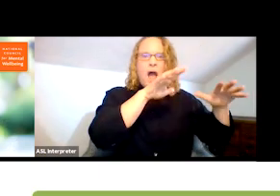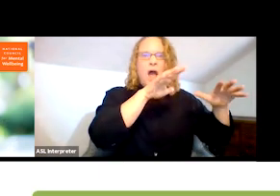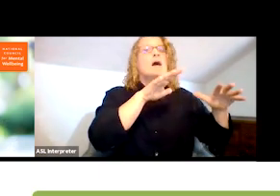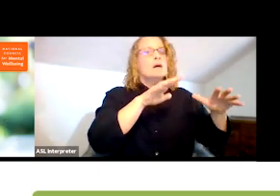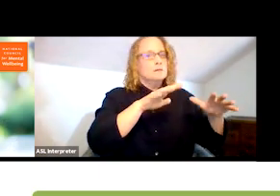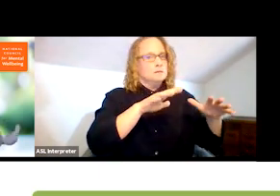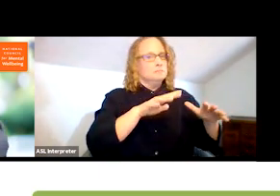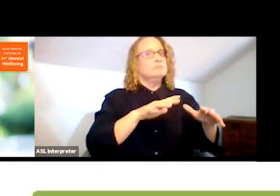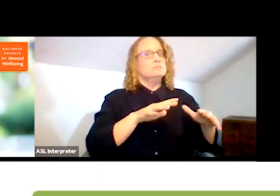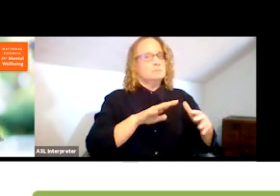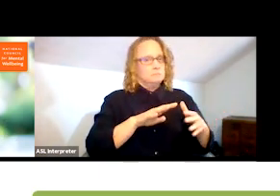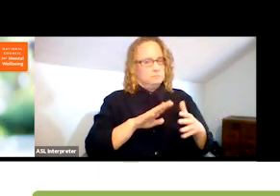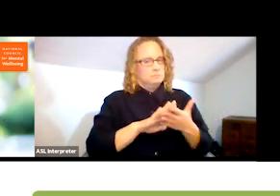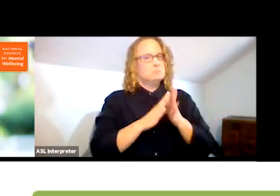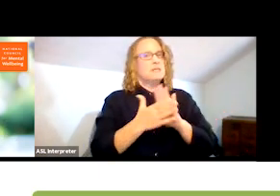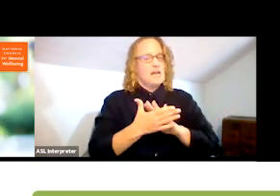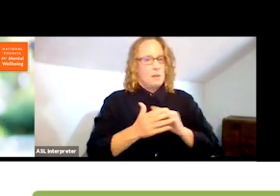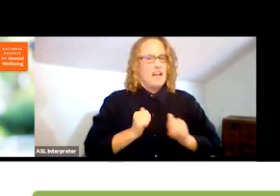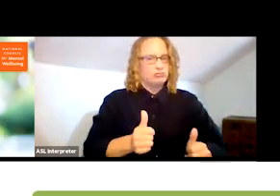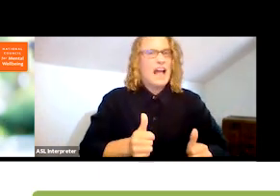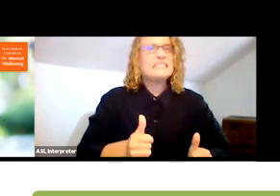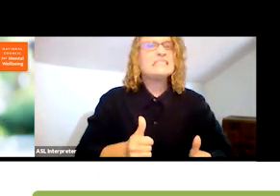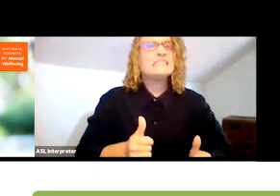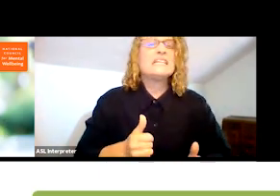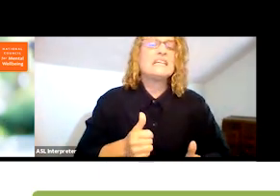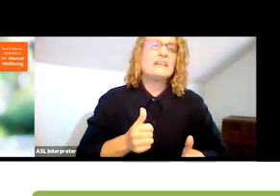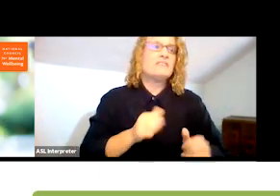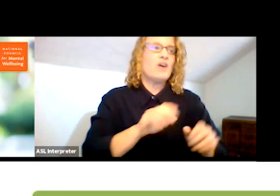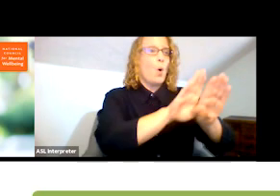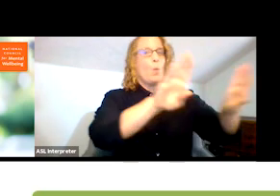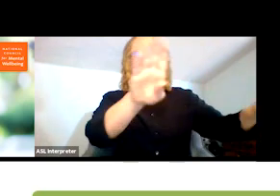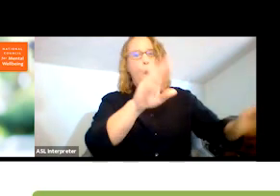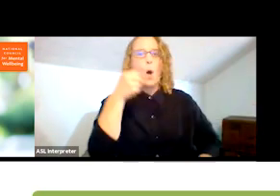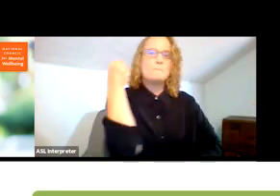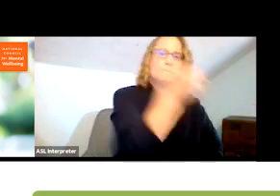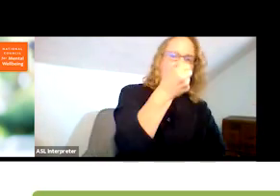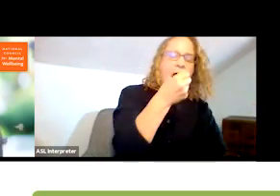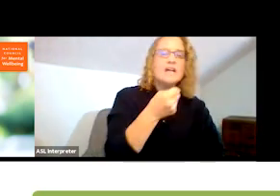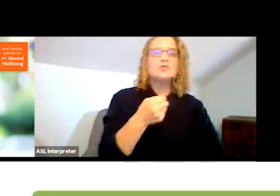We don't wanna get in people's faces but we do wanna set safety limits.